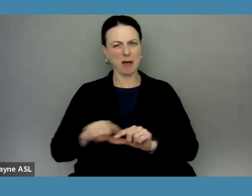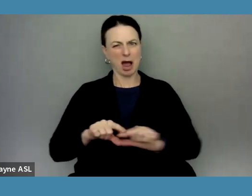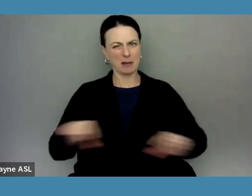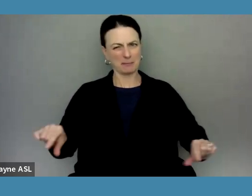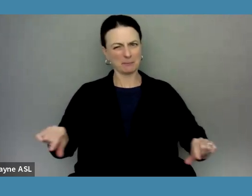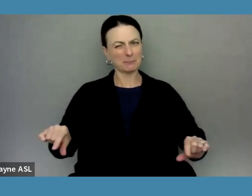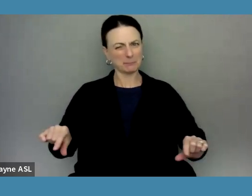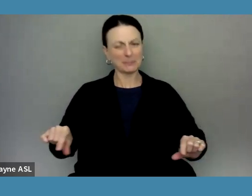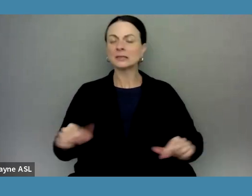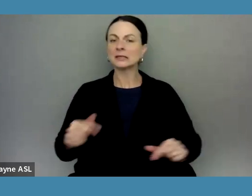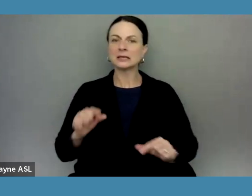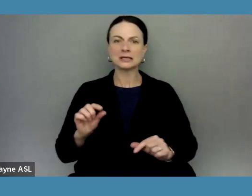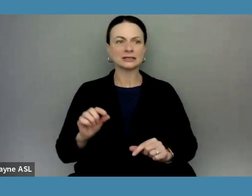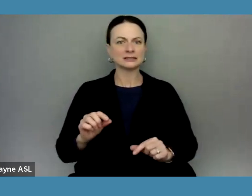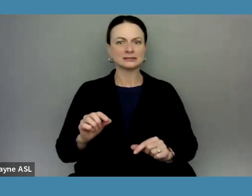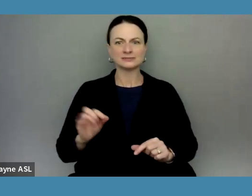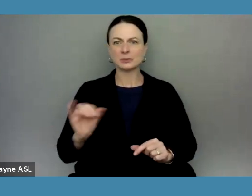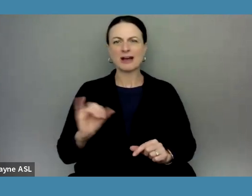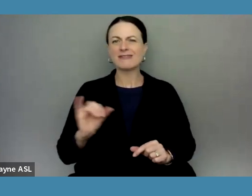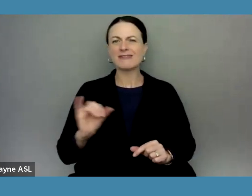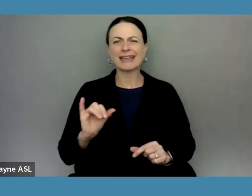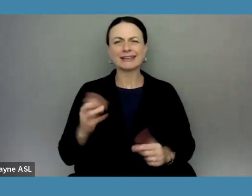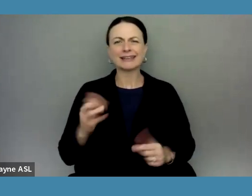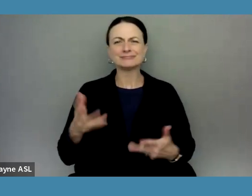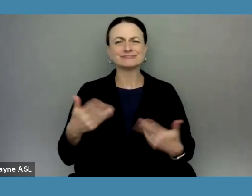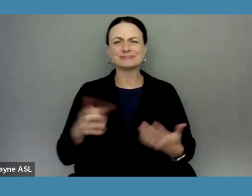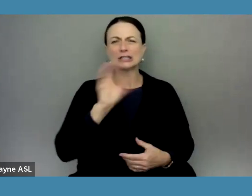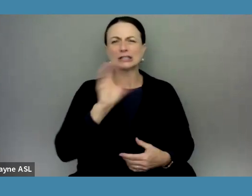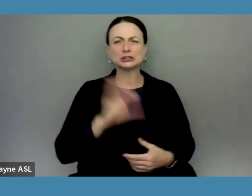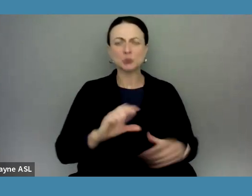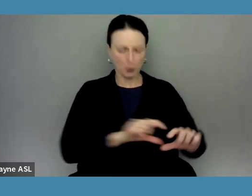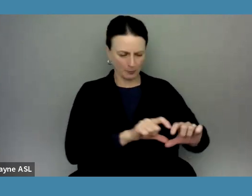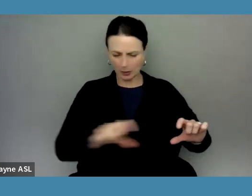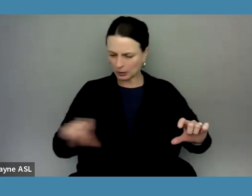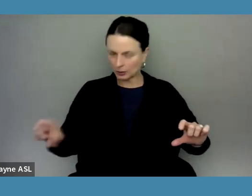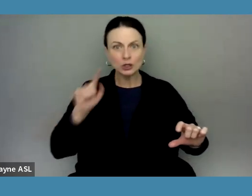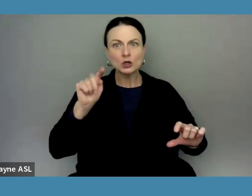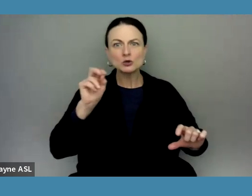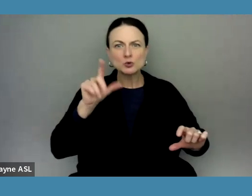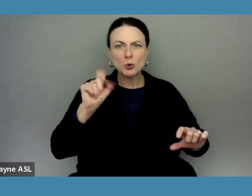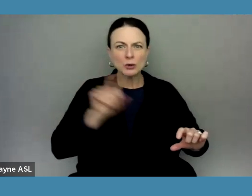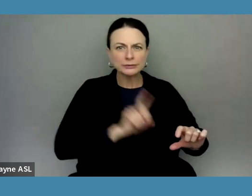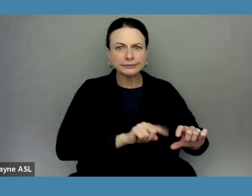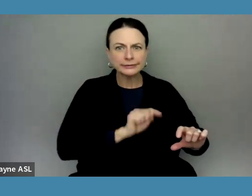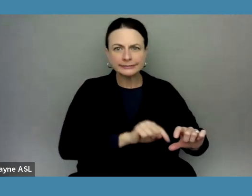You have a little Zoom bar, a toolbar that has a bunch of different features on it,